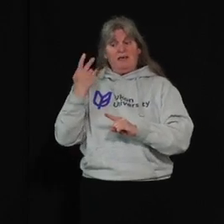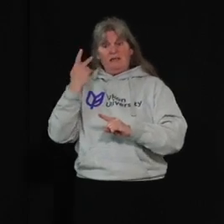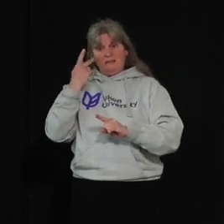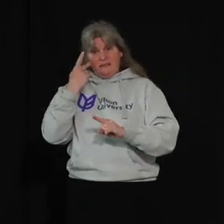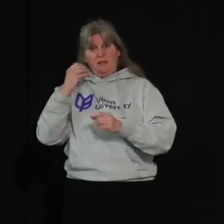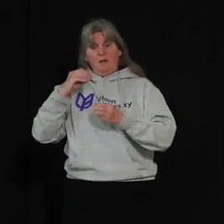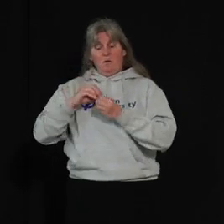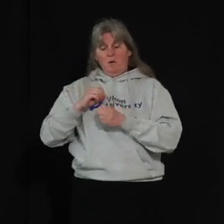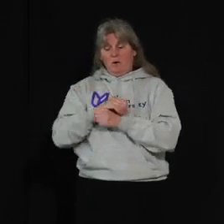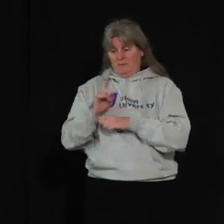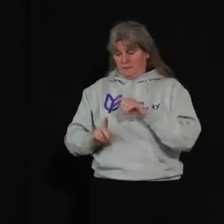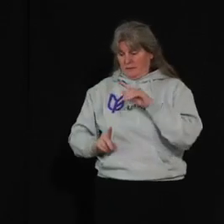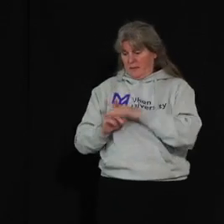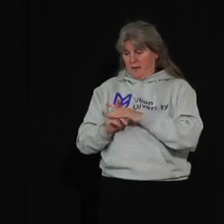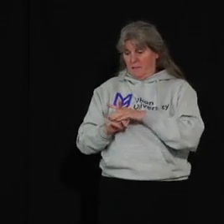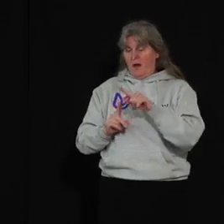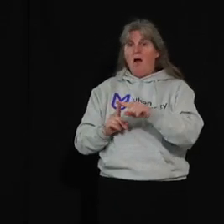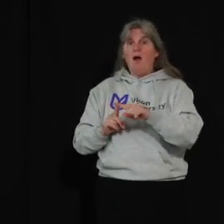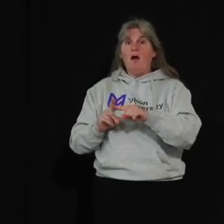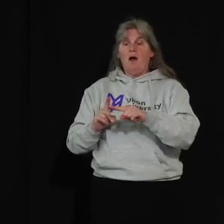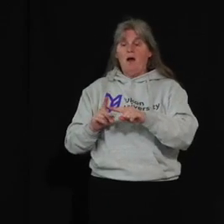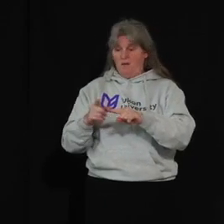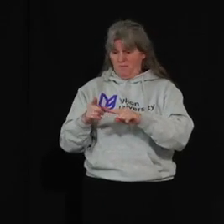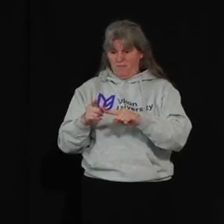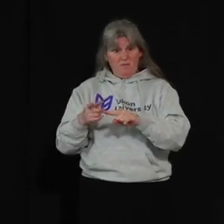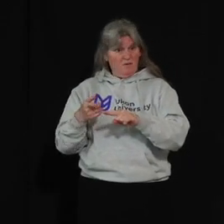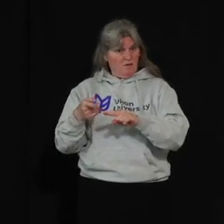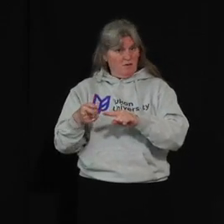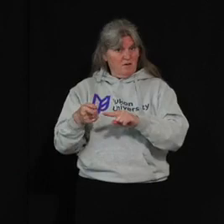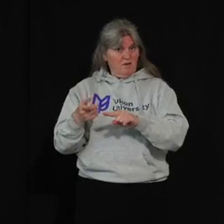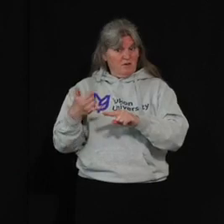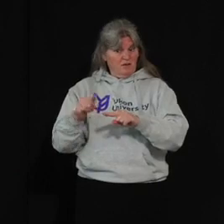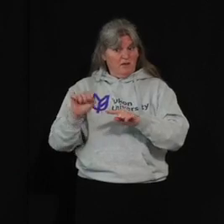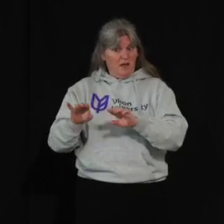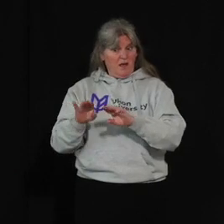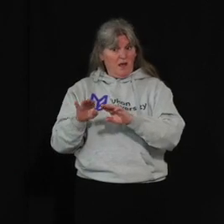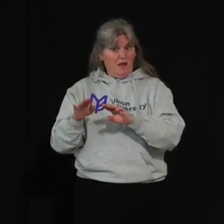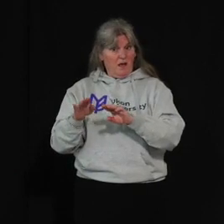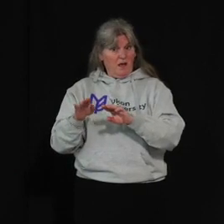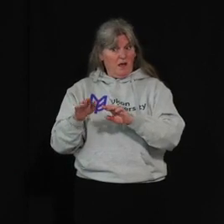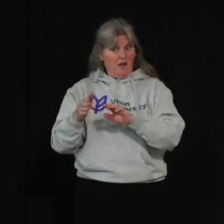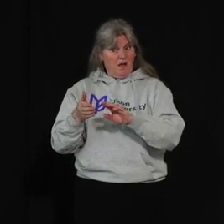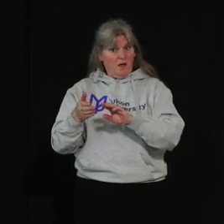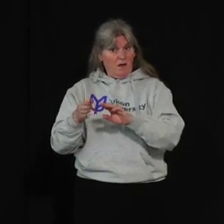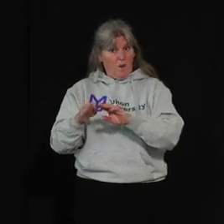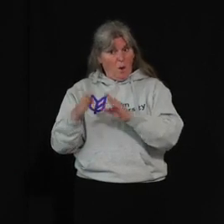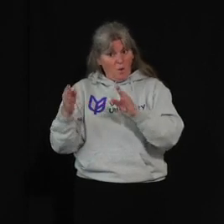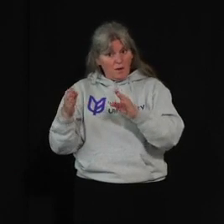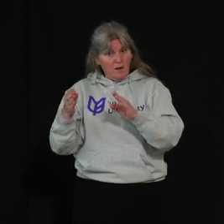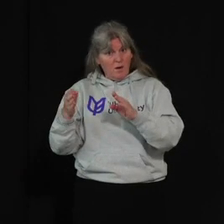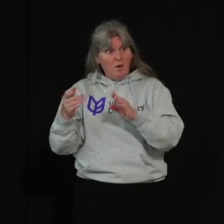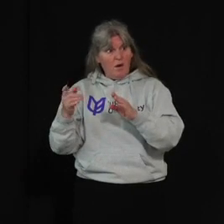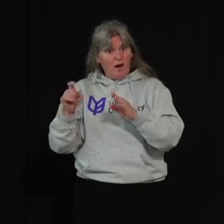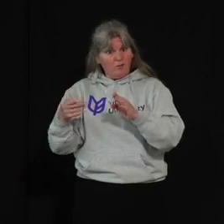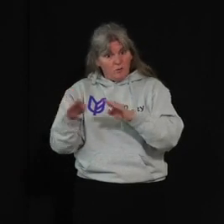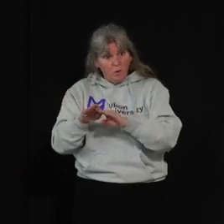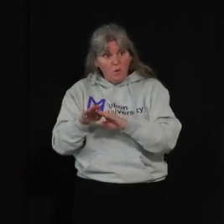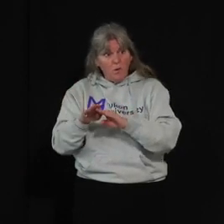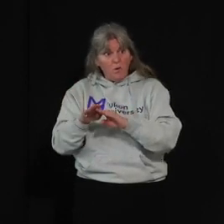in the territory. So does that mean even if we have -- if we do have to walk back relaxations a bit, businesses that have been